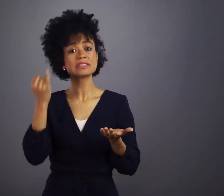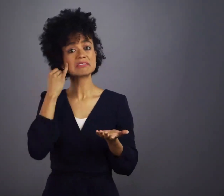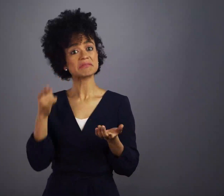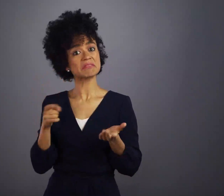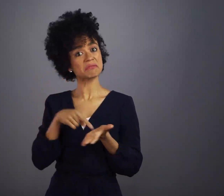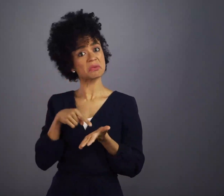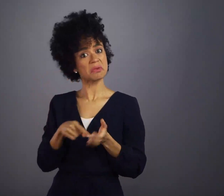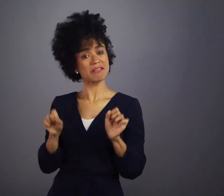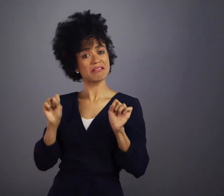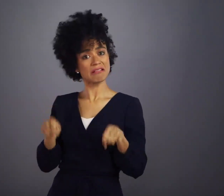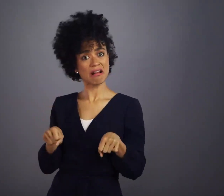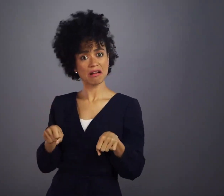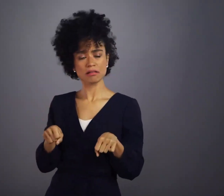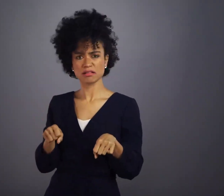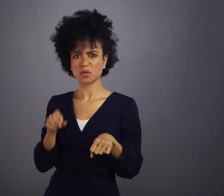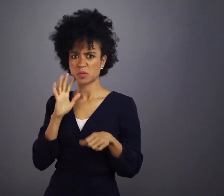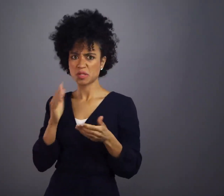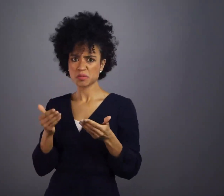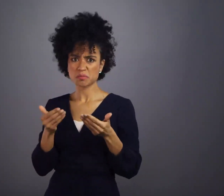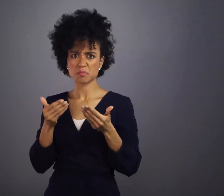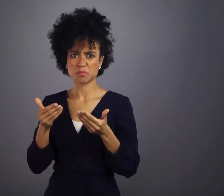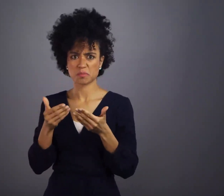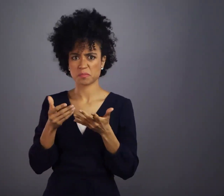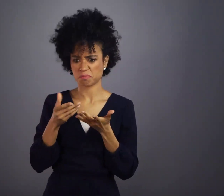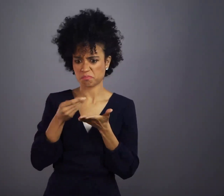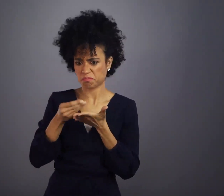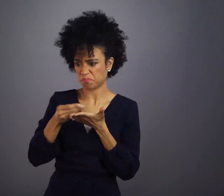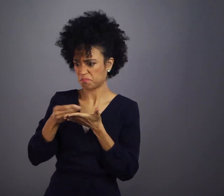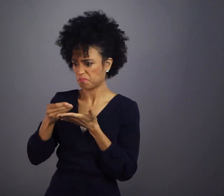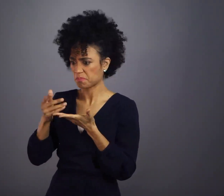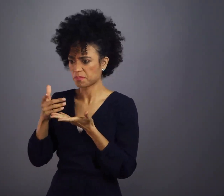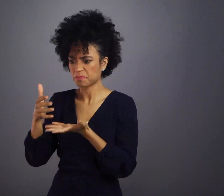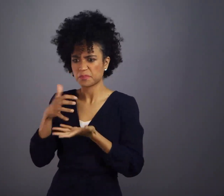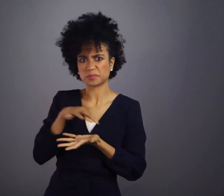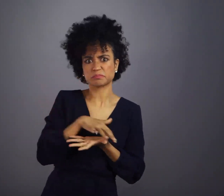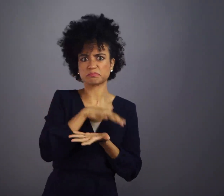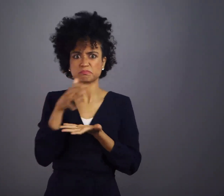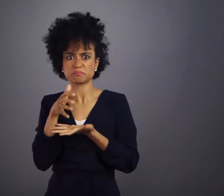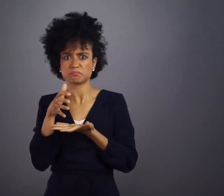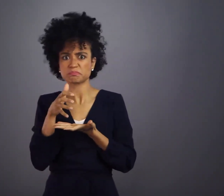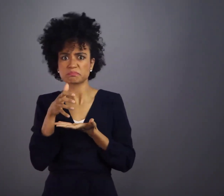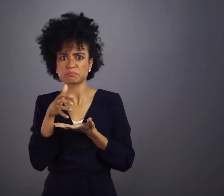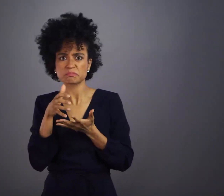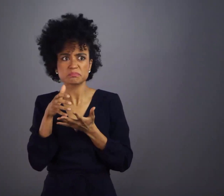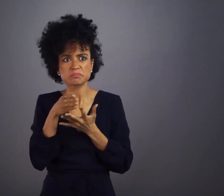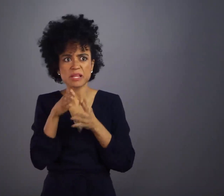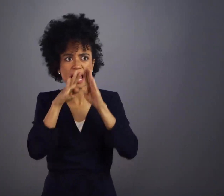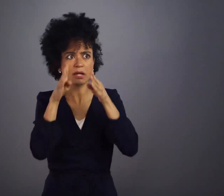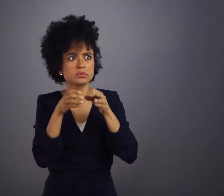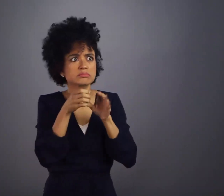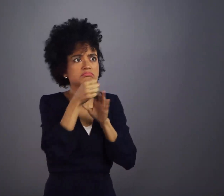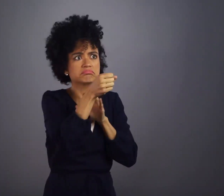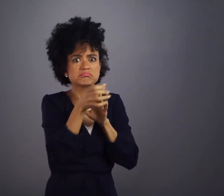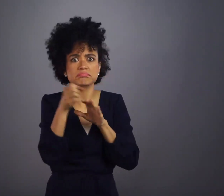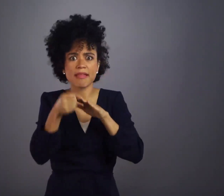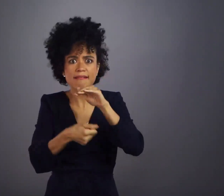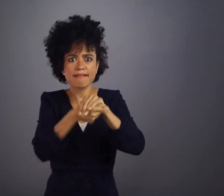If he can afford it, he may have liquor concealed all over his house to be certain no one gets his entire supply away from him